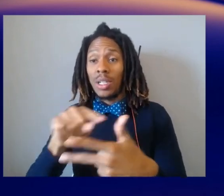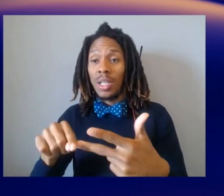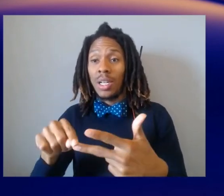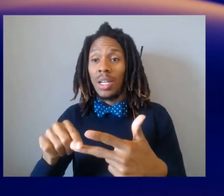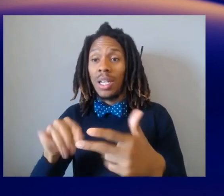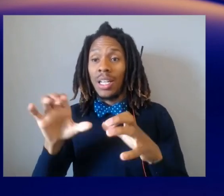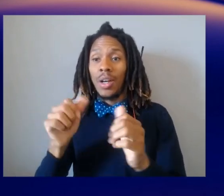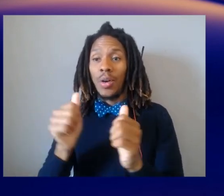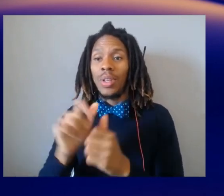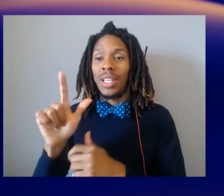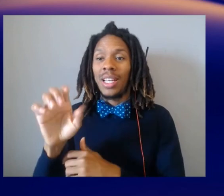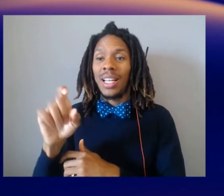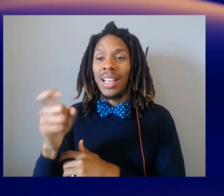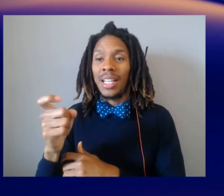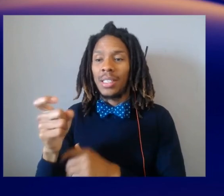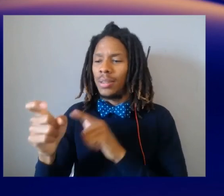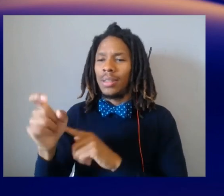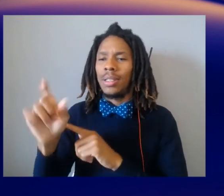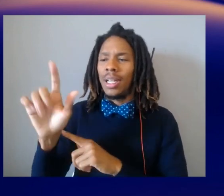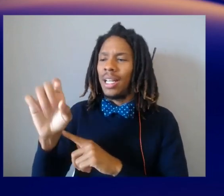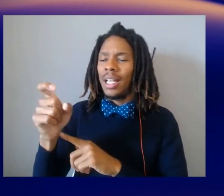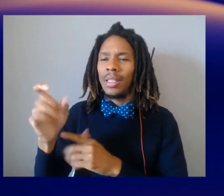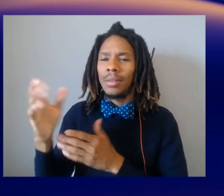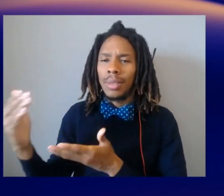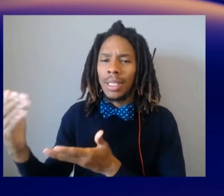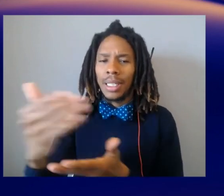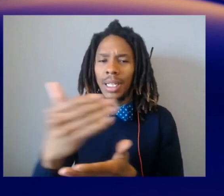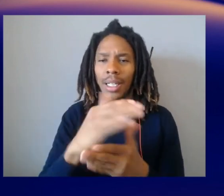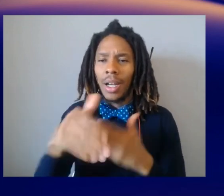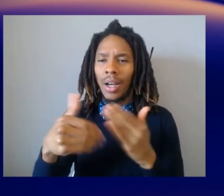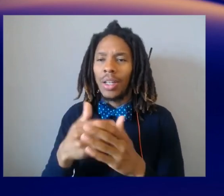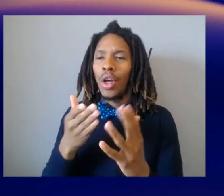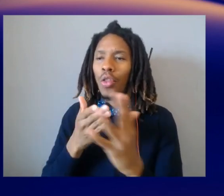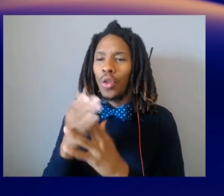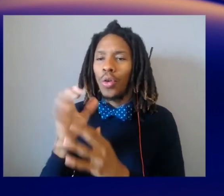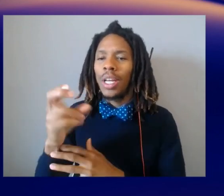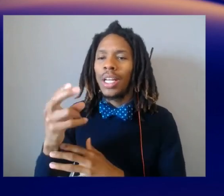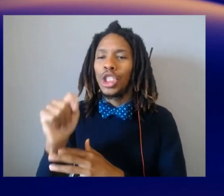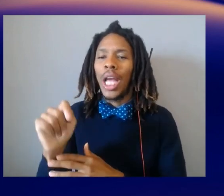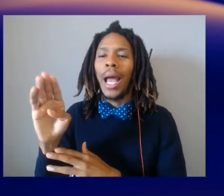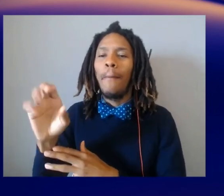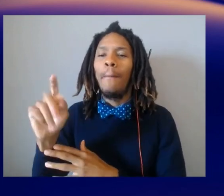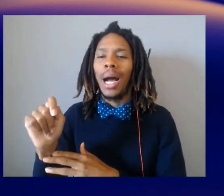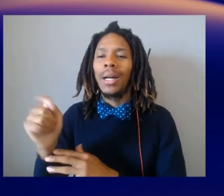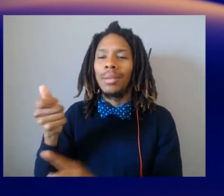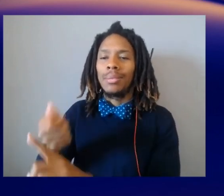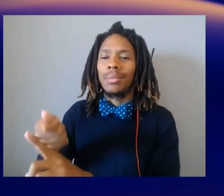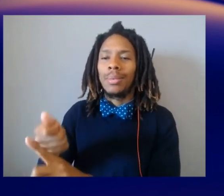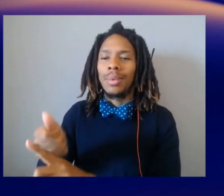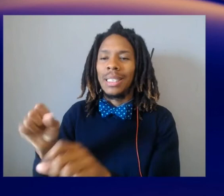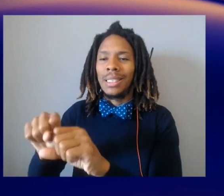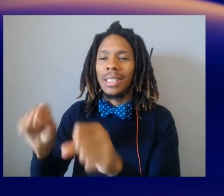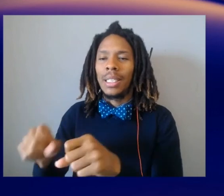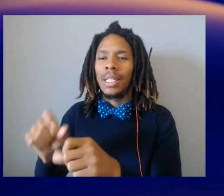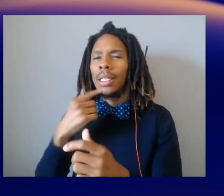So Lex is actually collecting all this. So it's going through a chat bot, it's gonna collect, you know, "How do you rate this?"